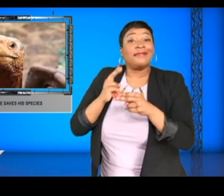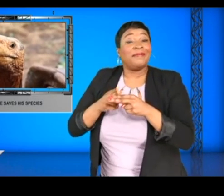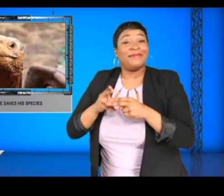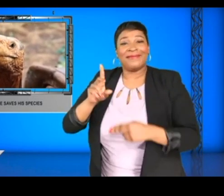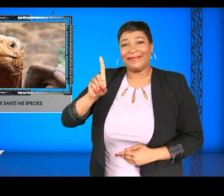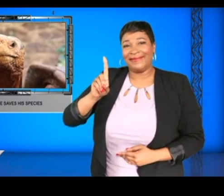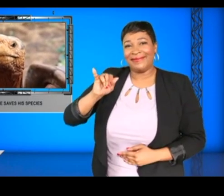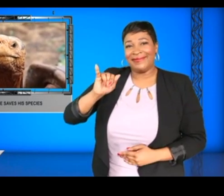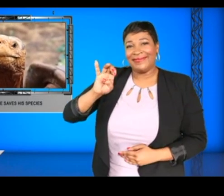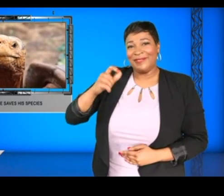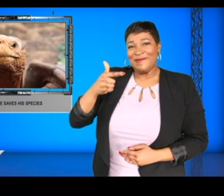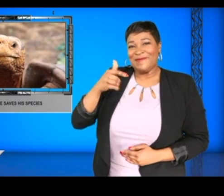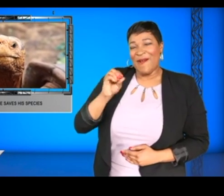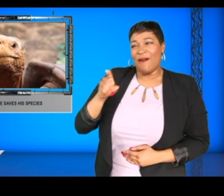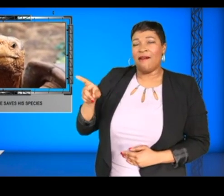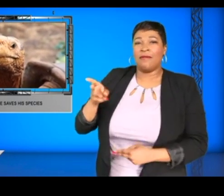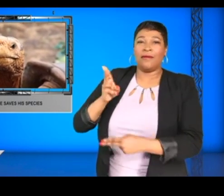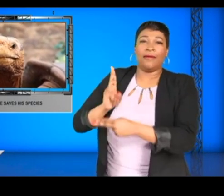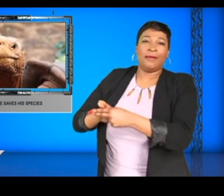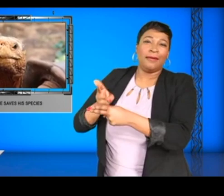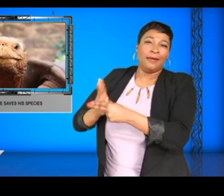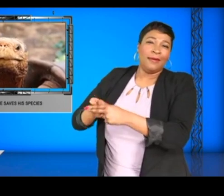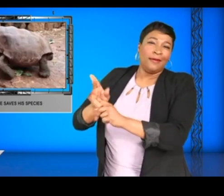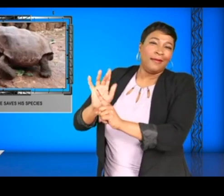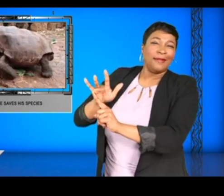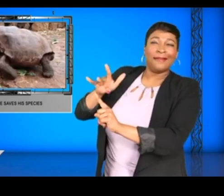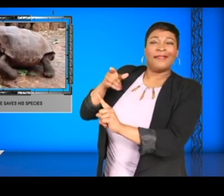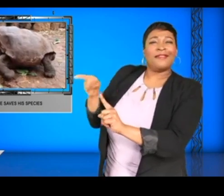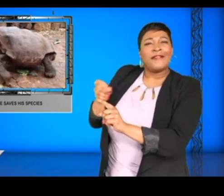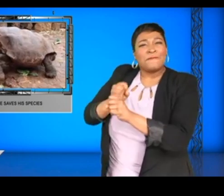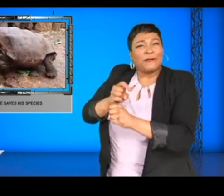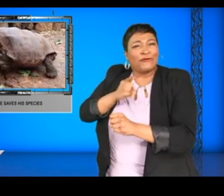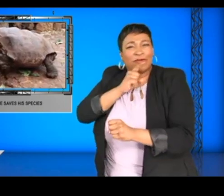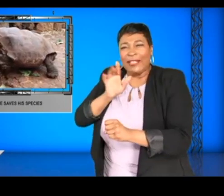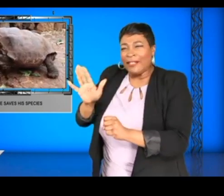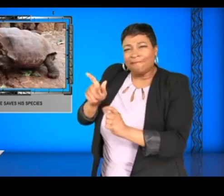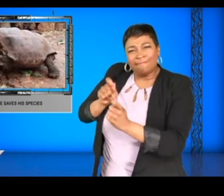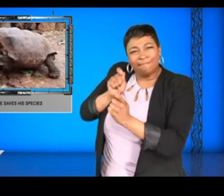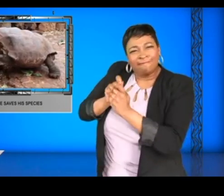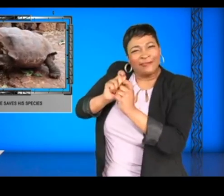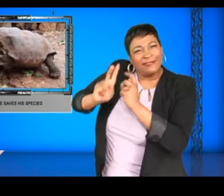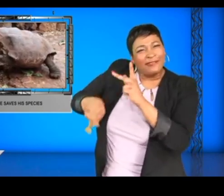A playboy giant tortoise named Diego is credited with playing a big role in making sure his